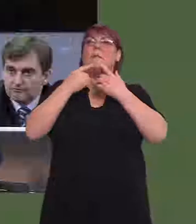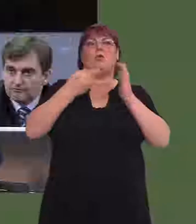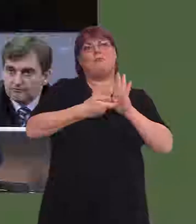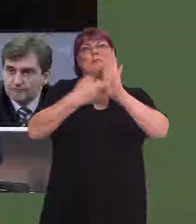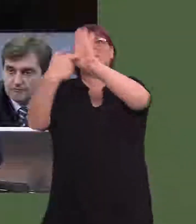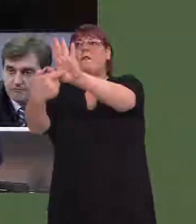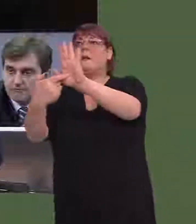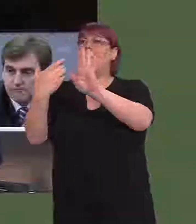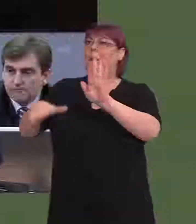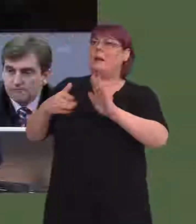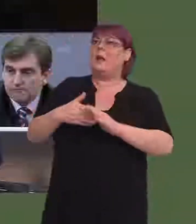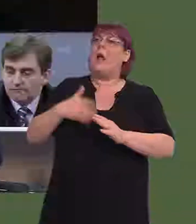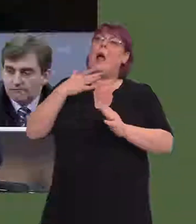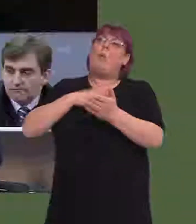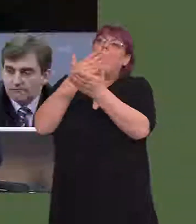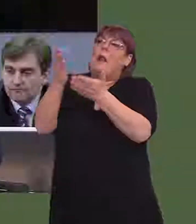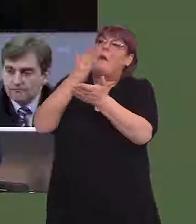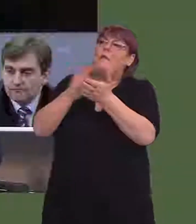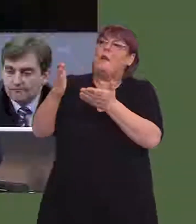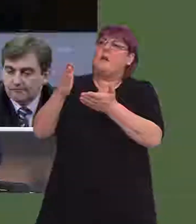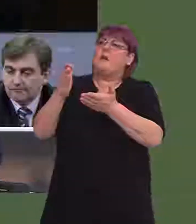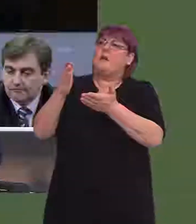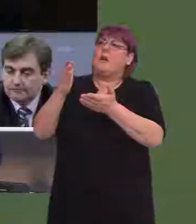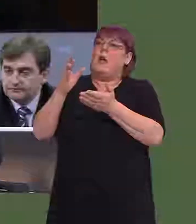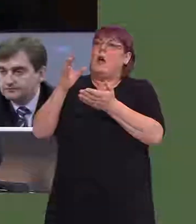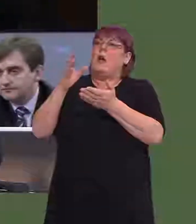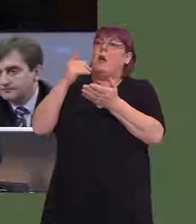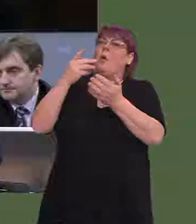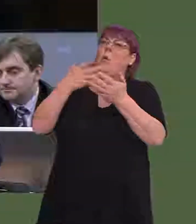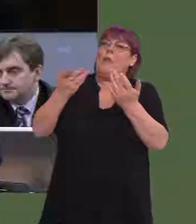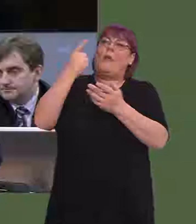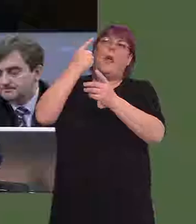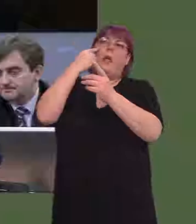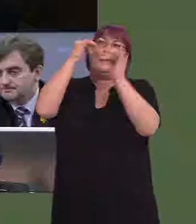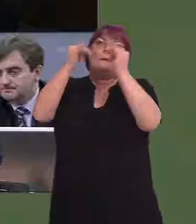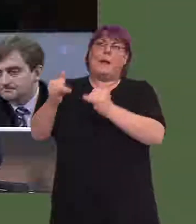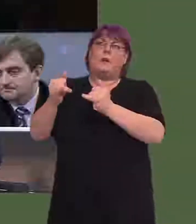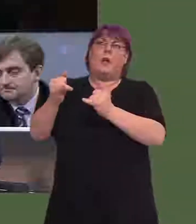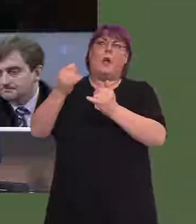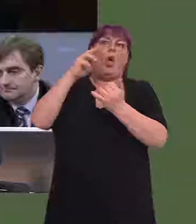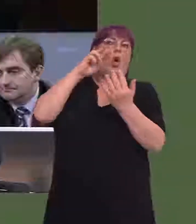I would be grateful for clarityócrystal clear clarityóas to whether the inspector did have the ability to look into your e-mails.